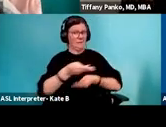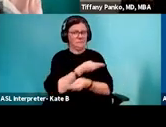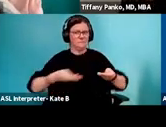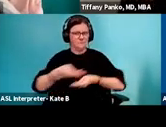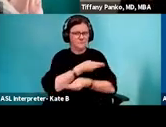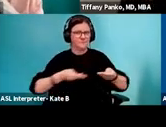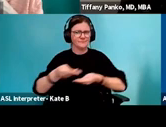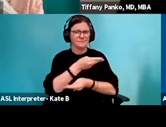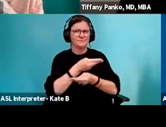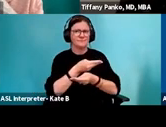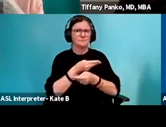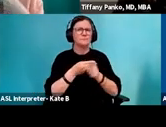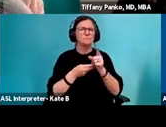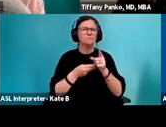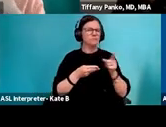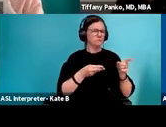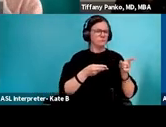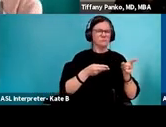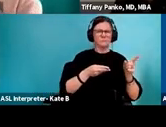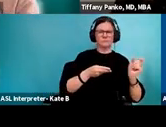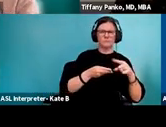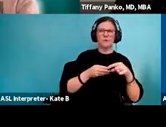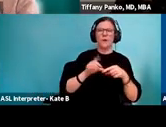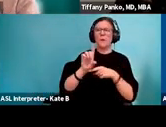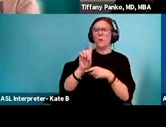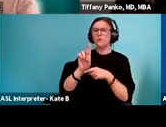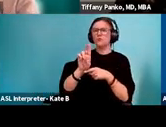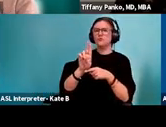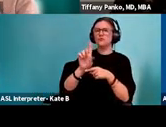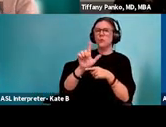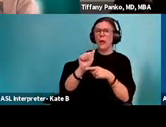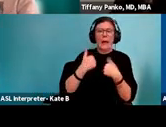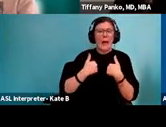was a question from somebody else about doula, and I do not know much about doula training